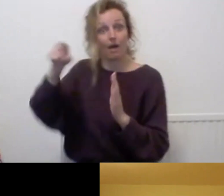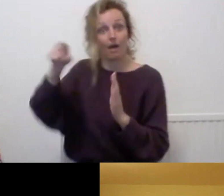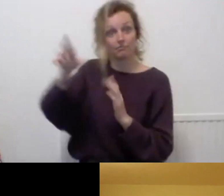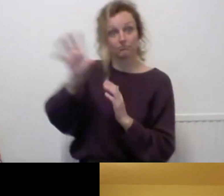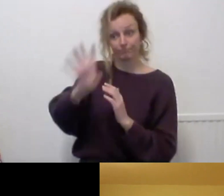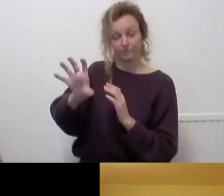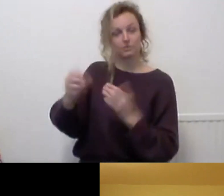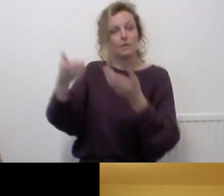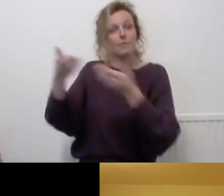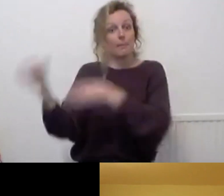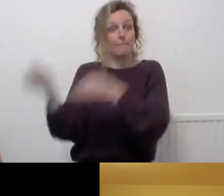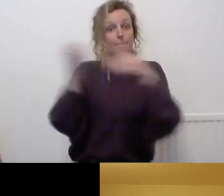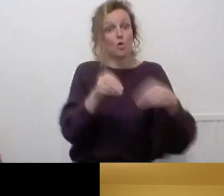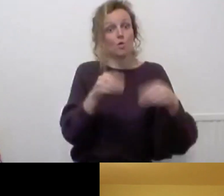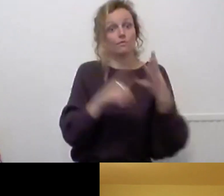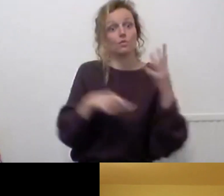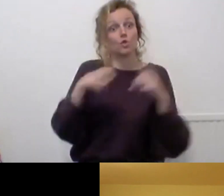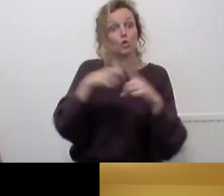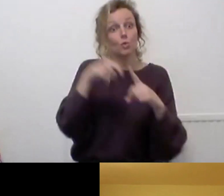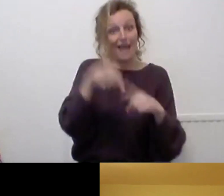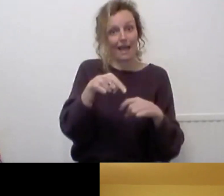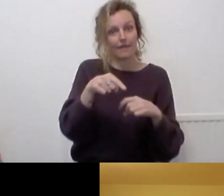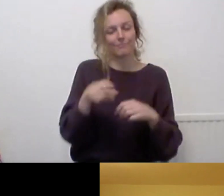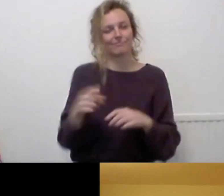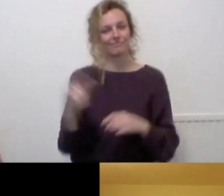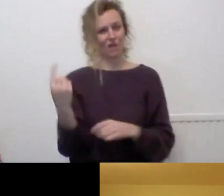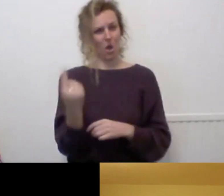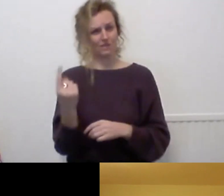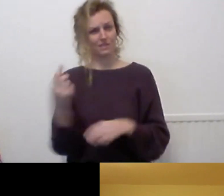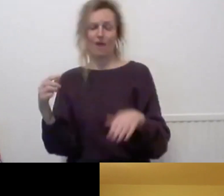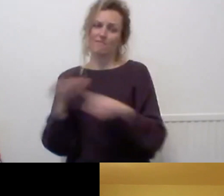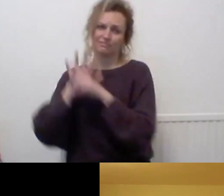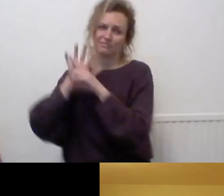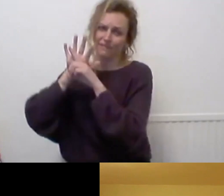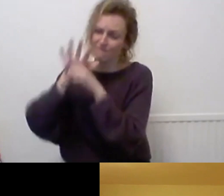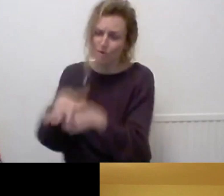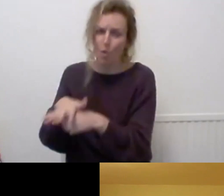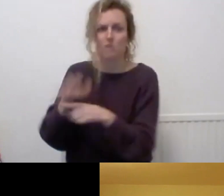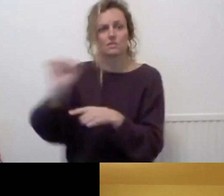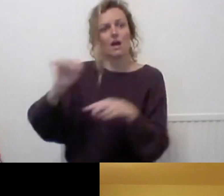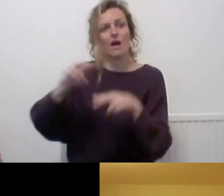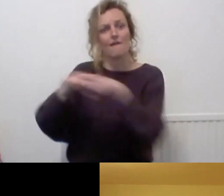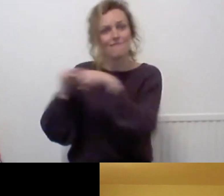when her family were forced to take refuge from the Sri Lankan Civil War